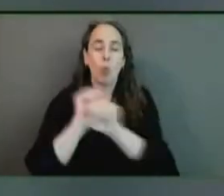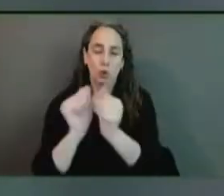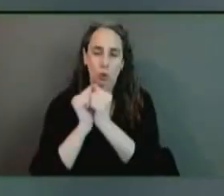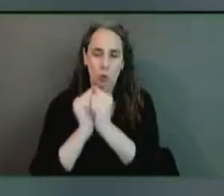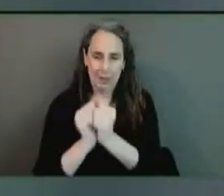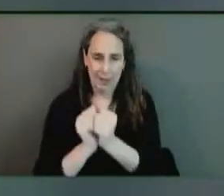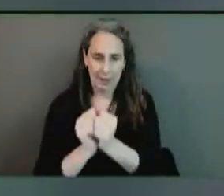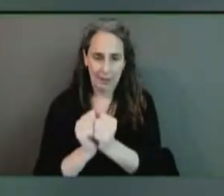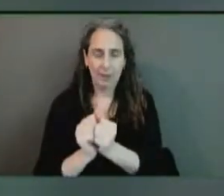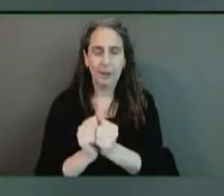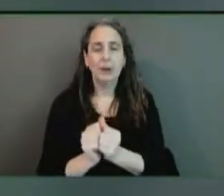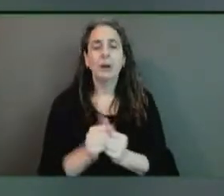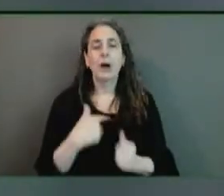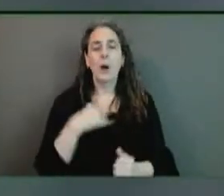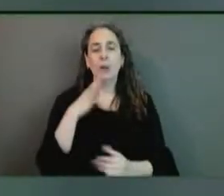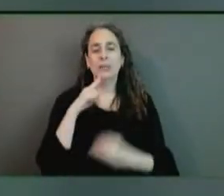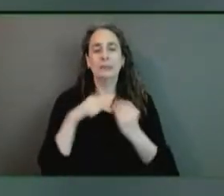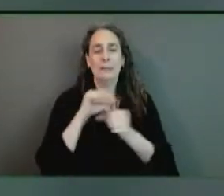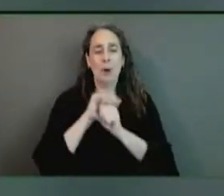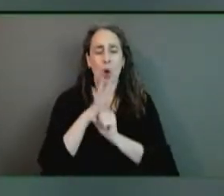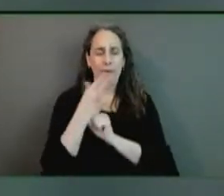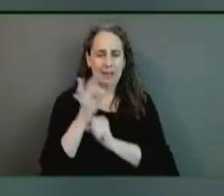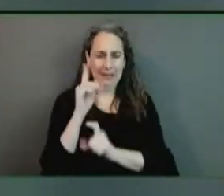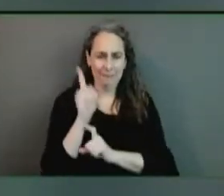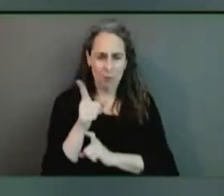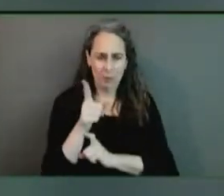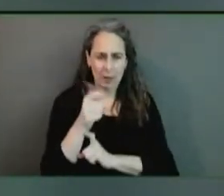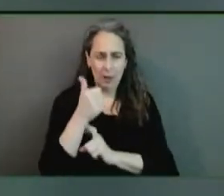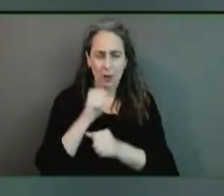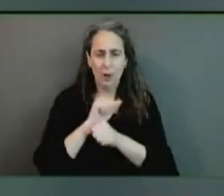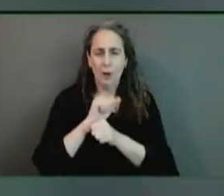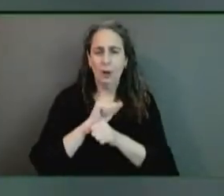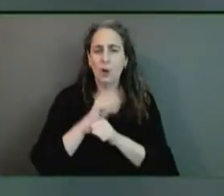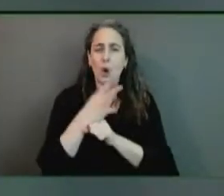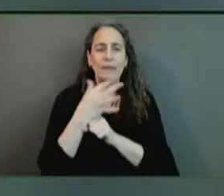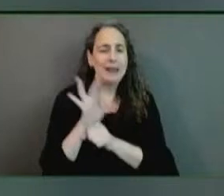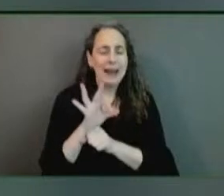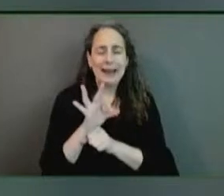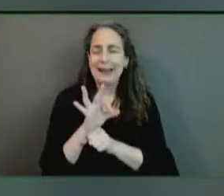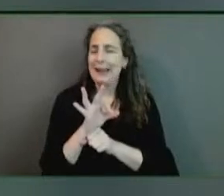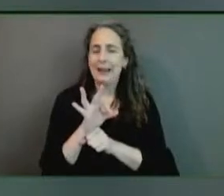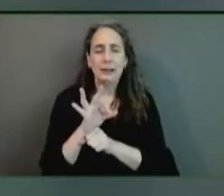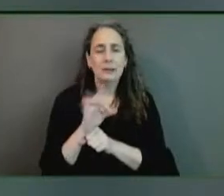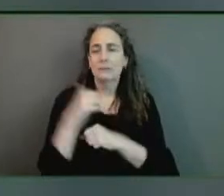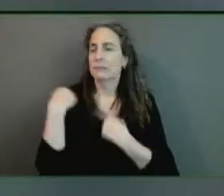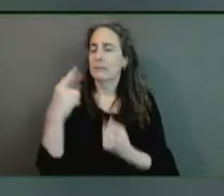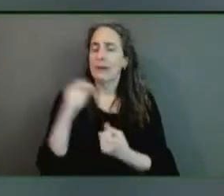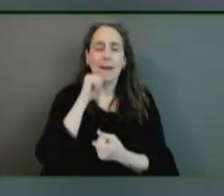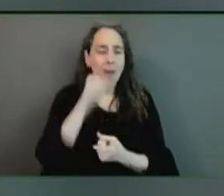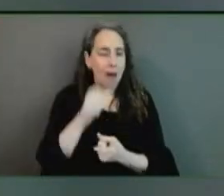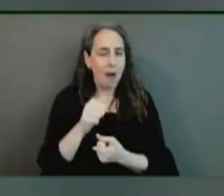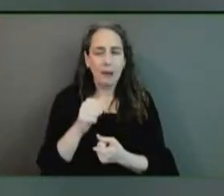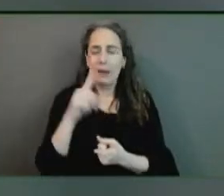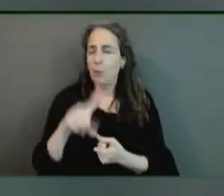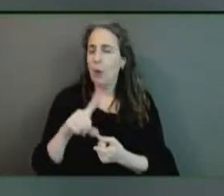doing it together. I'd like to speak about Covid 19 for just a